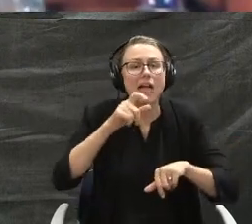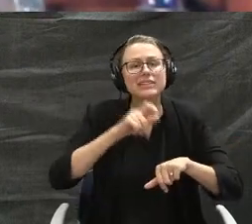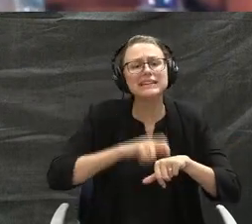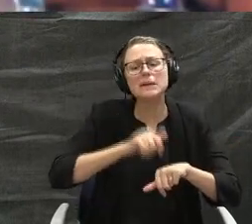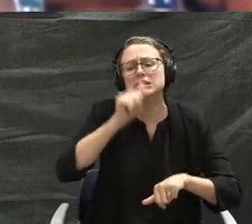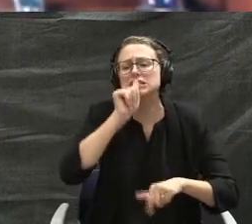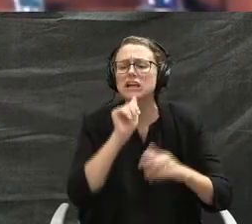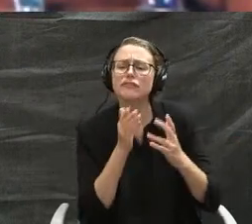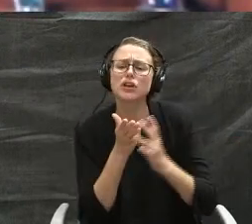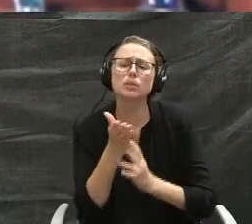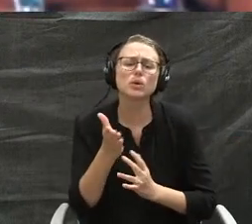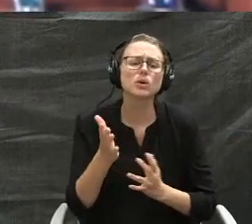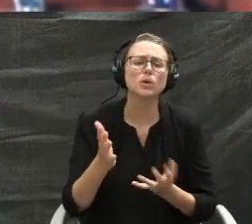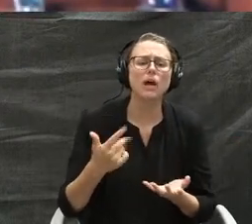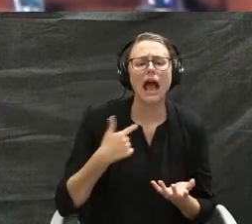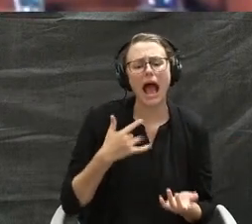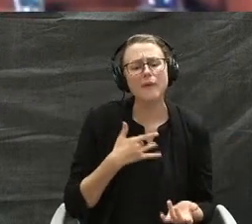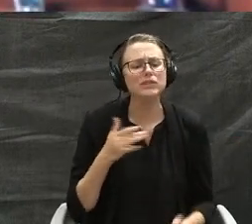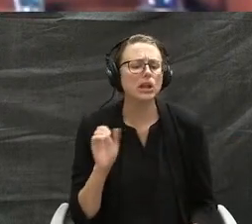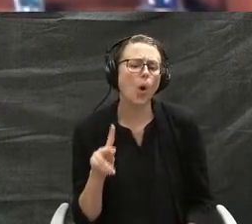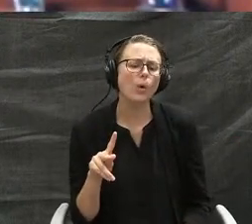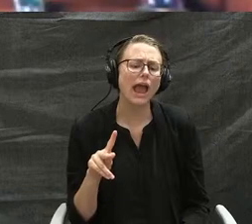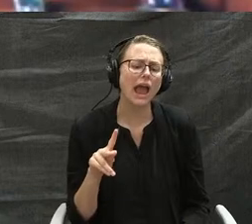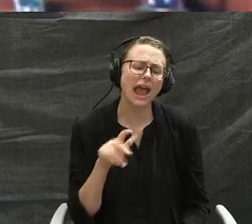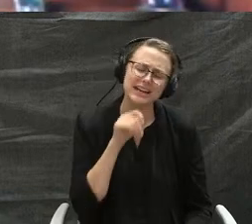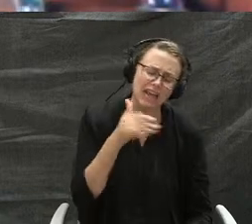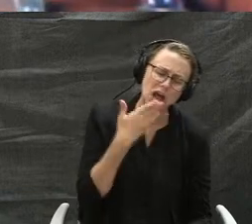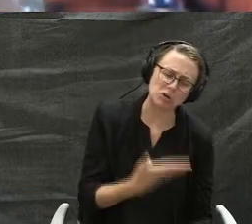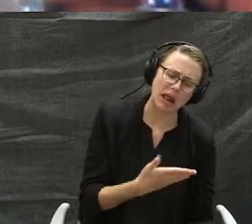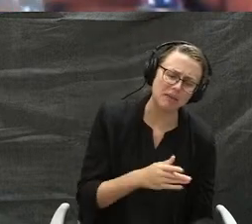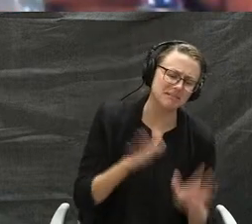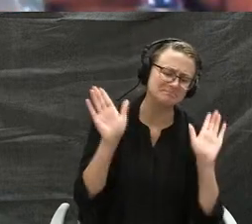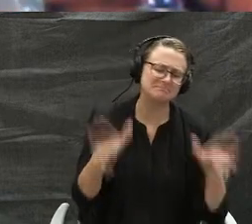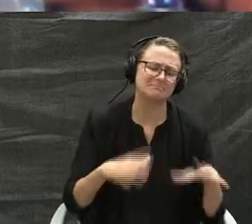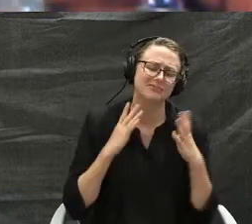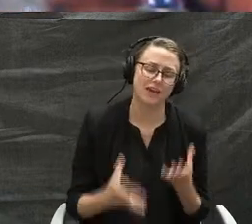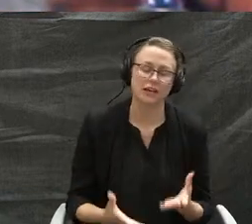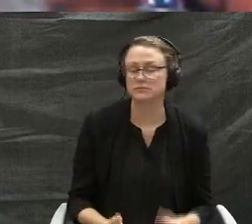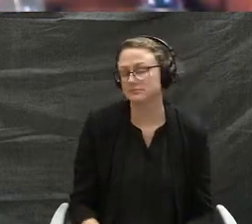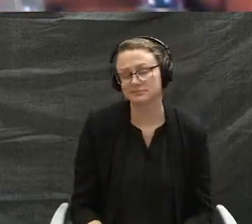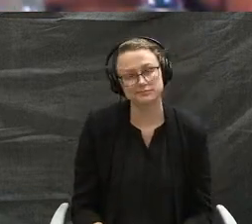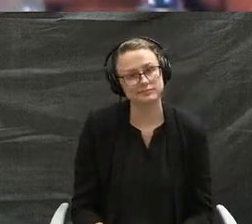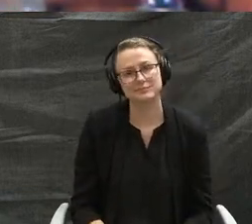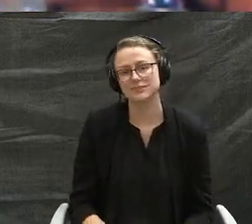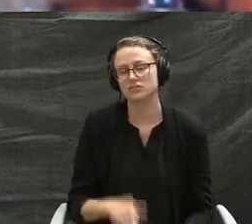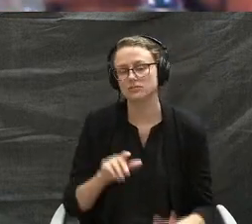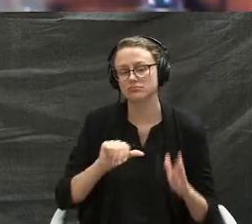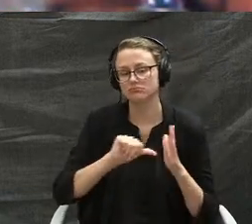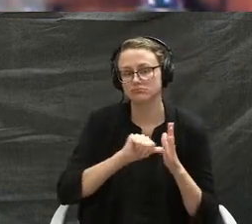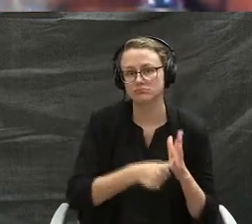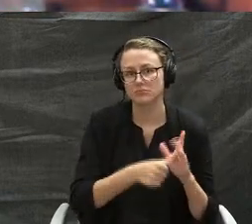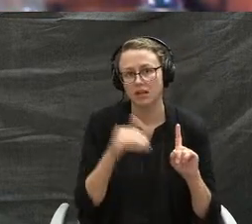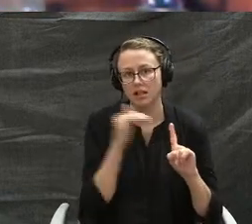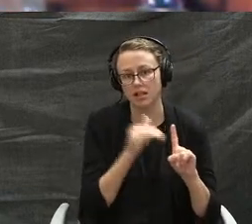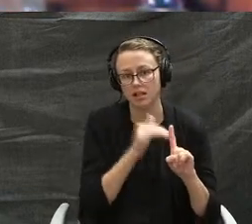say, well, I'm I'm I'm feeling OK, not great, but I'll just go so again reinforcing those messages that we really have a